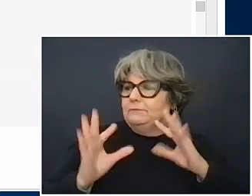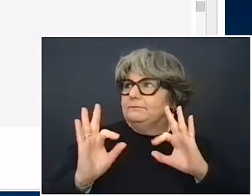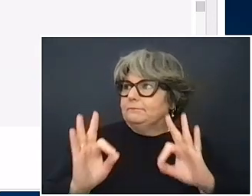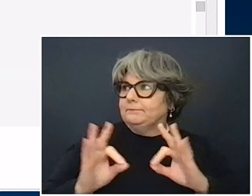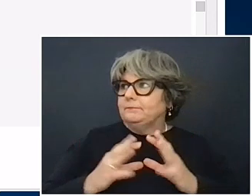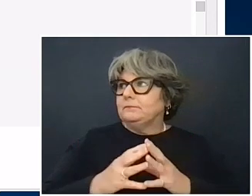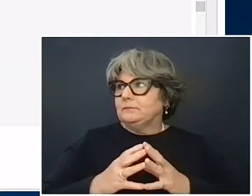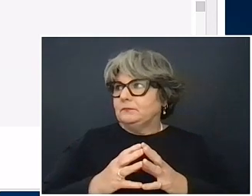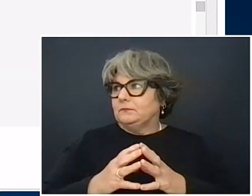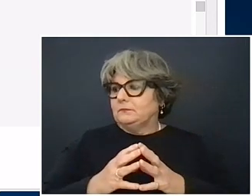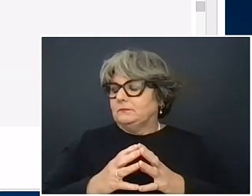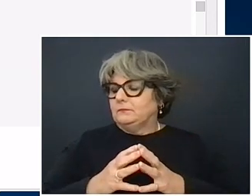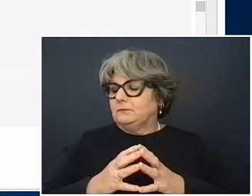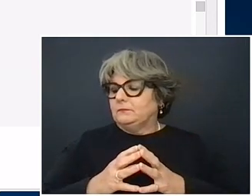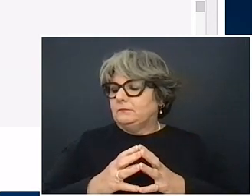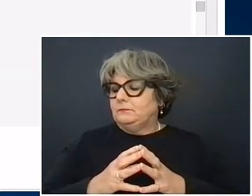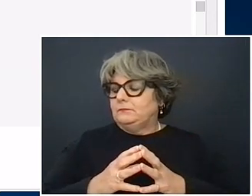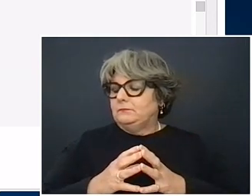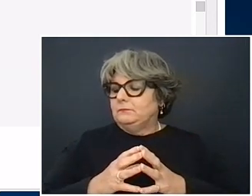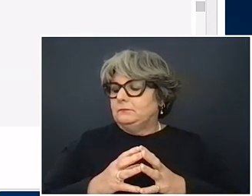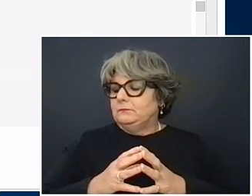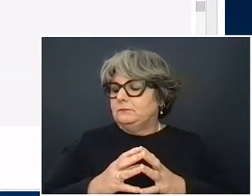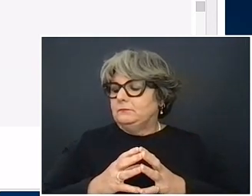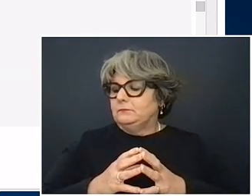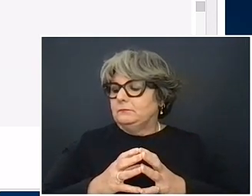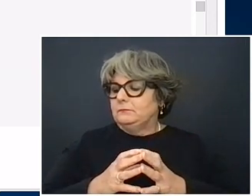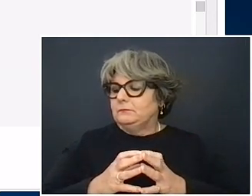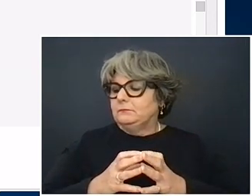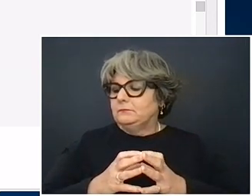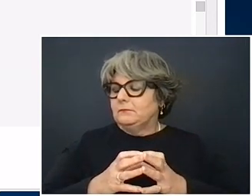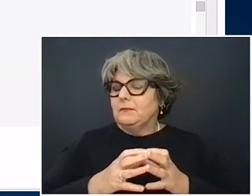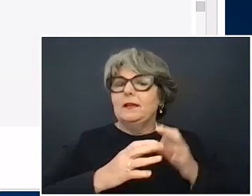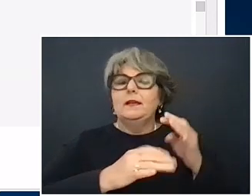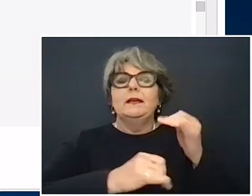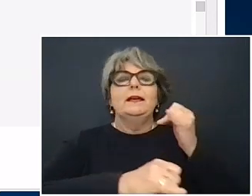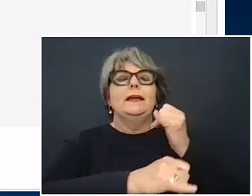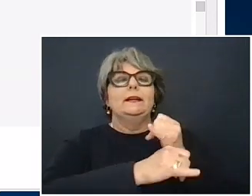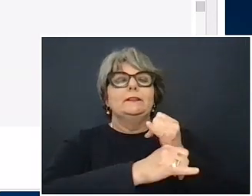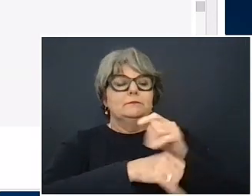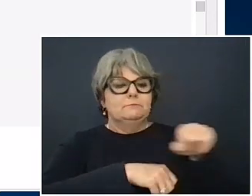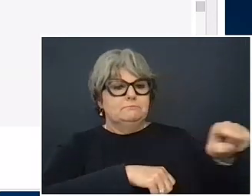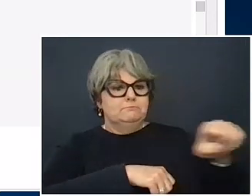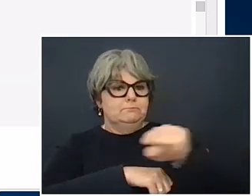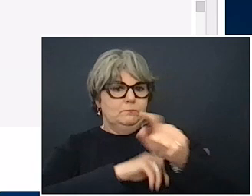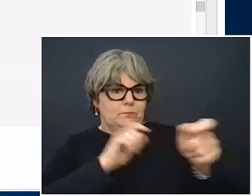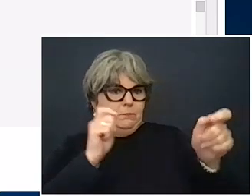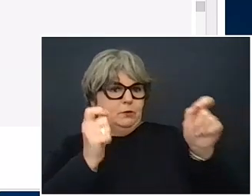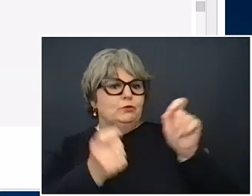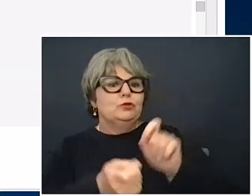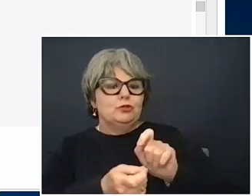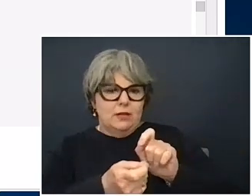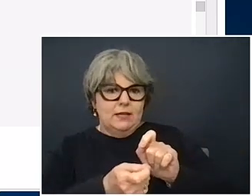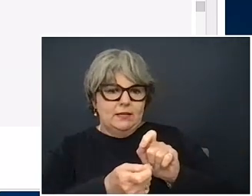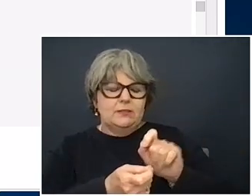So, institutions who want to make a change, and I know we're getting to other more complicated change issues shortly,